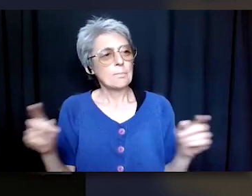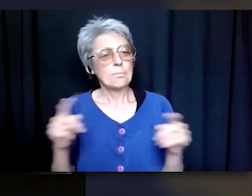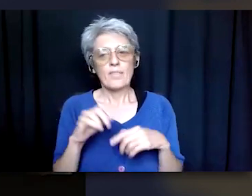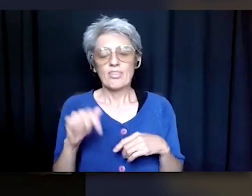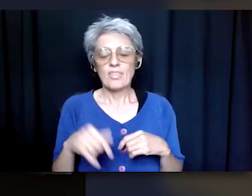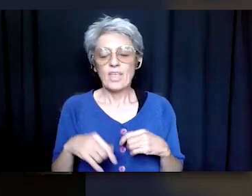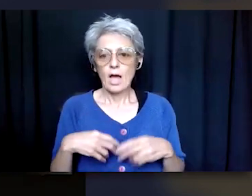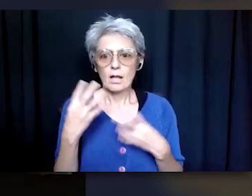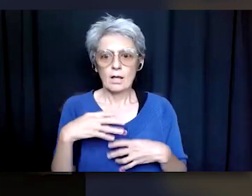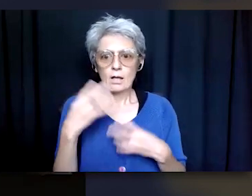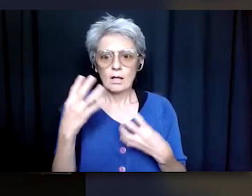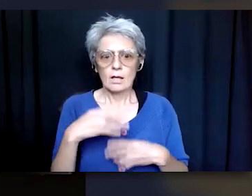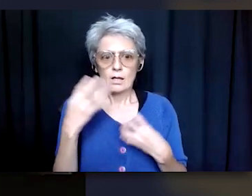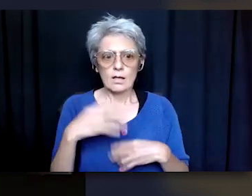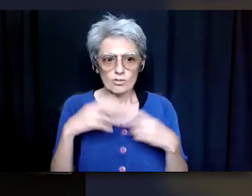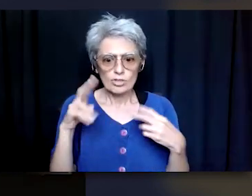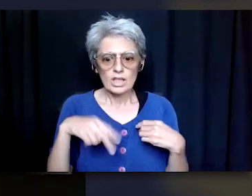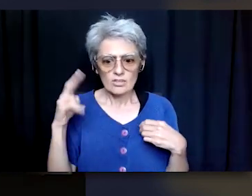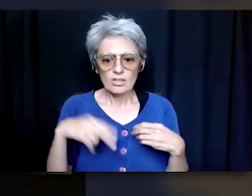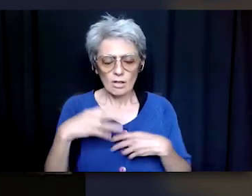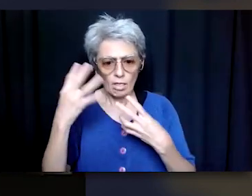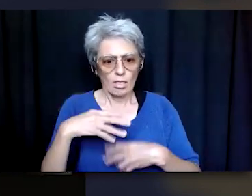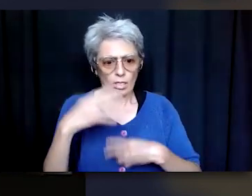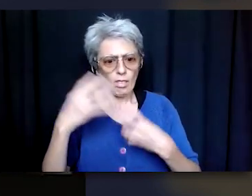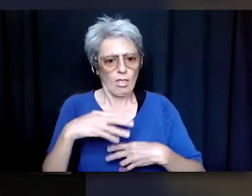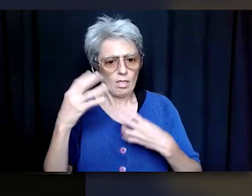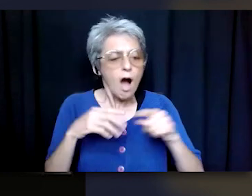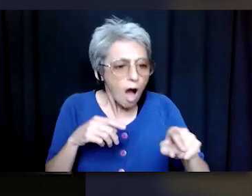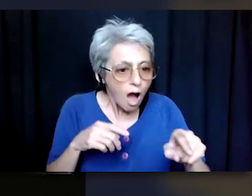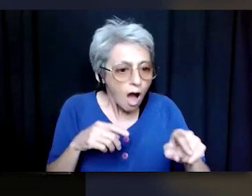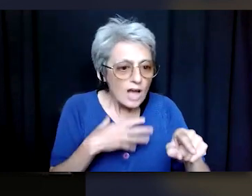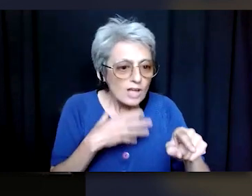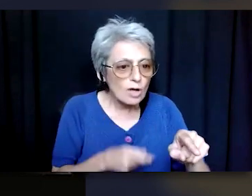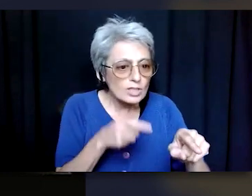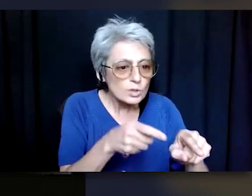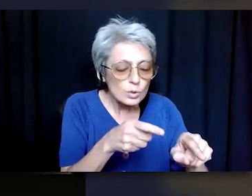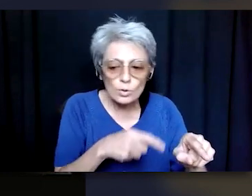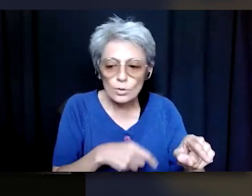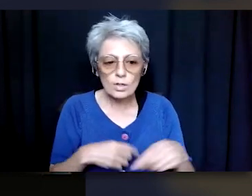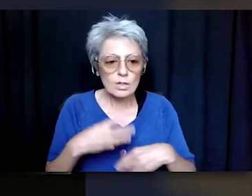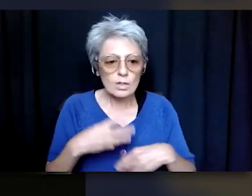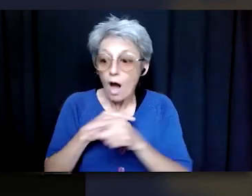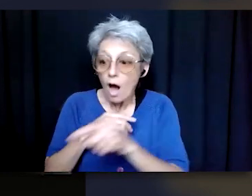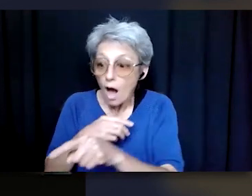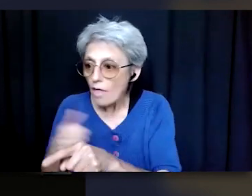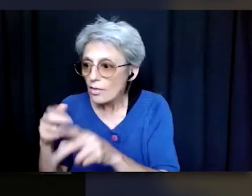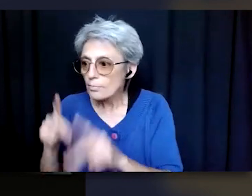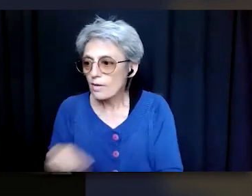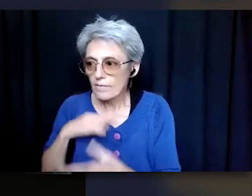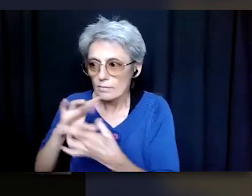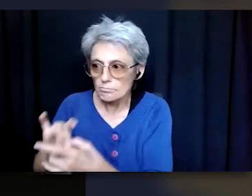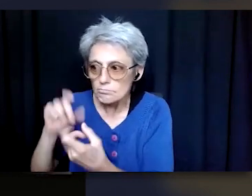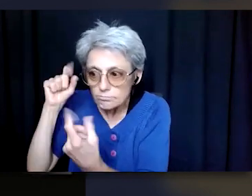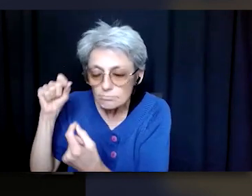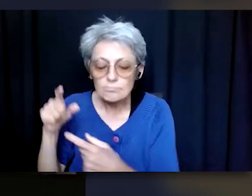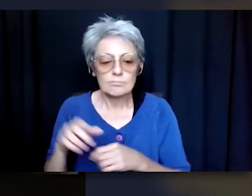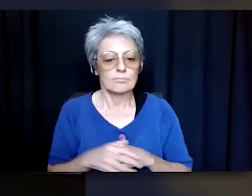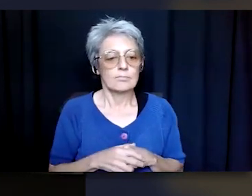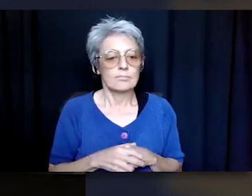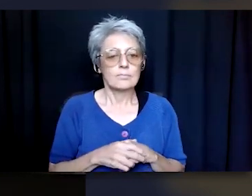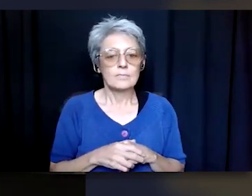voices that you trust. You build some sense of who they are, and you are able to filter some kind of